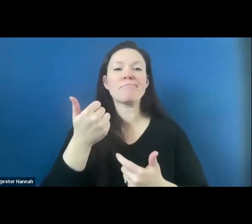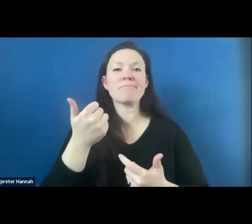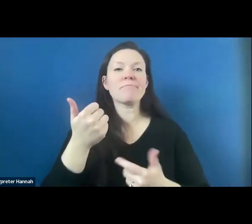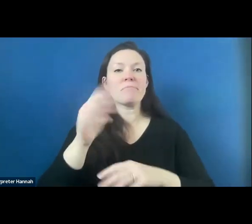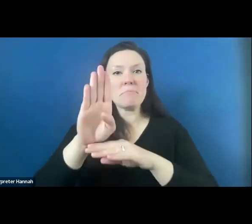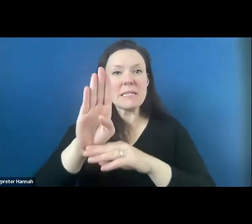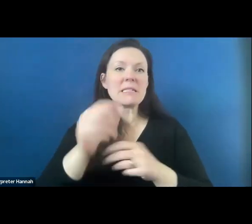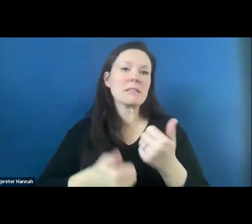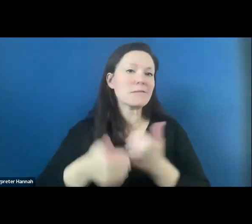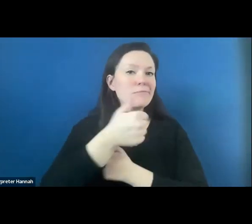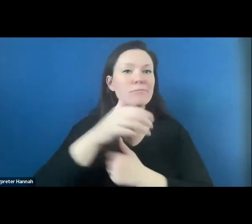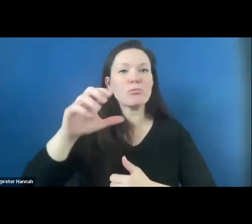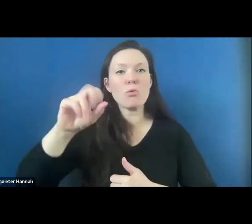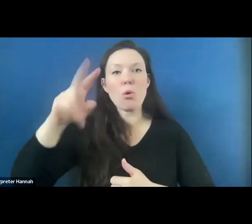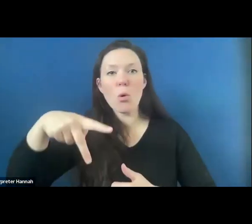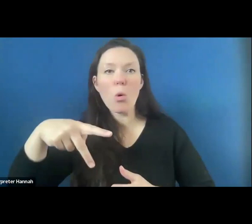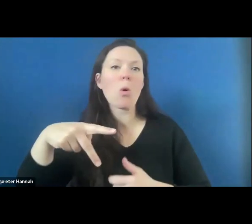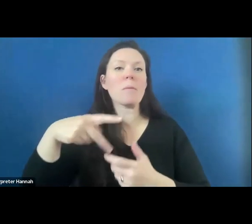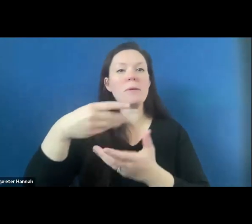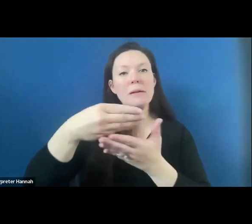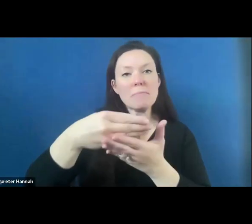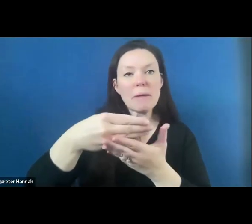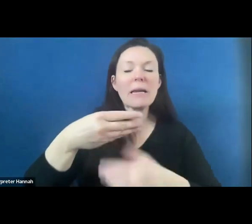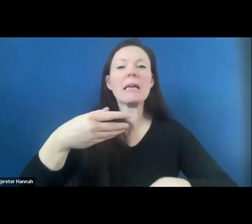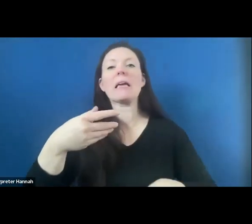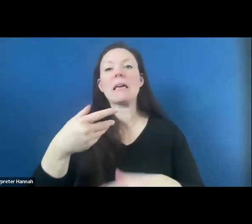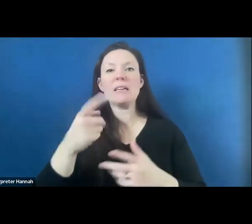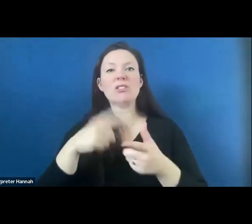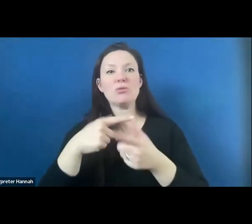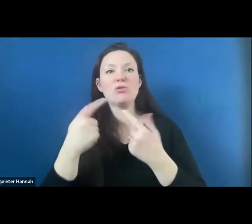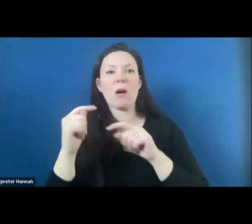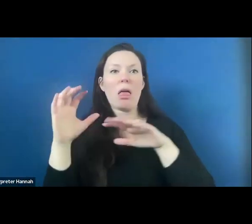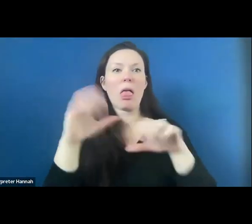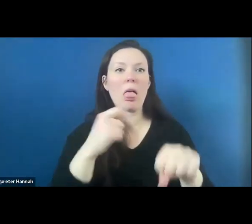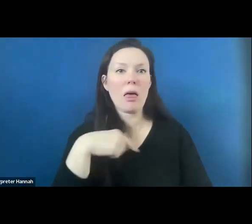the intersections between colonialism, indigenous sovereignty, and indigenous